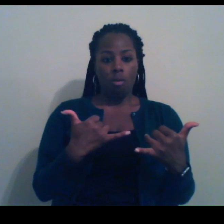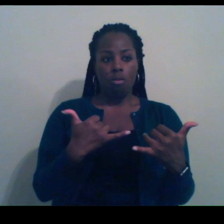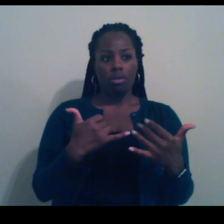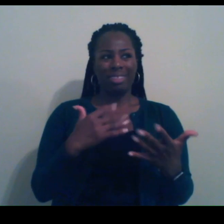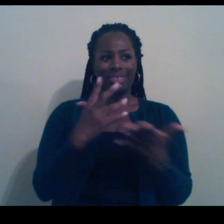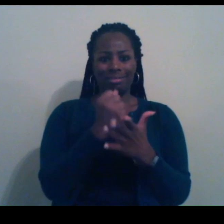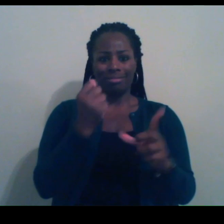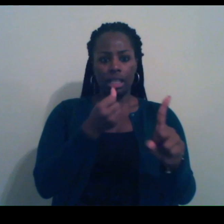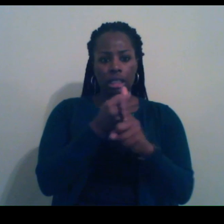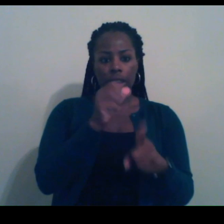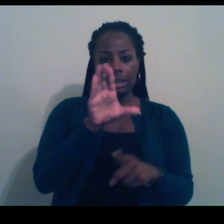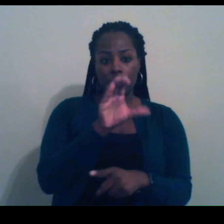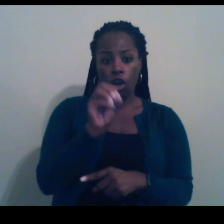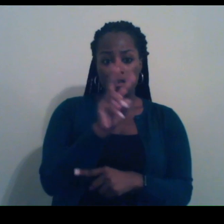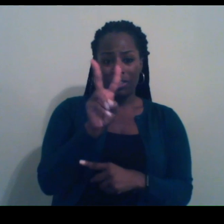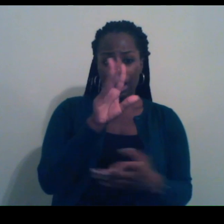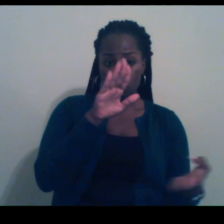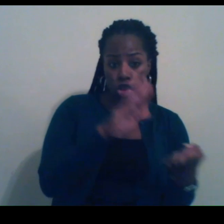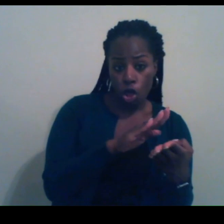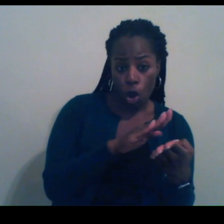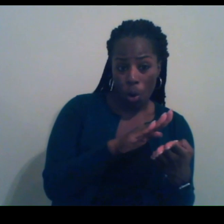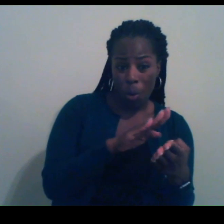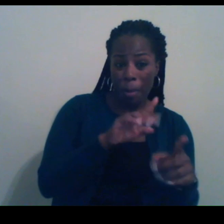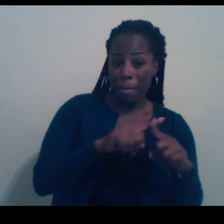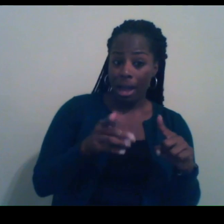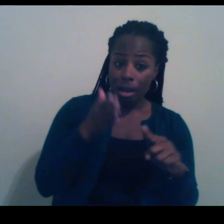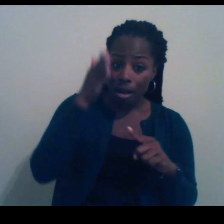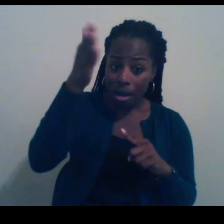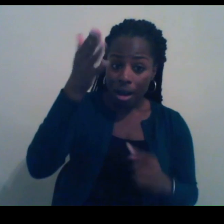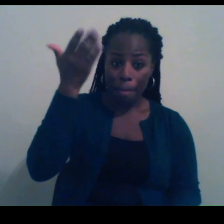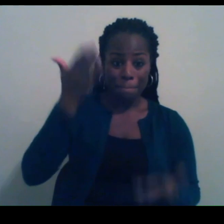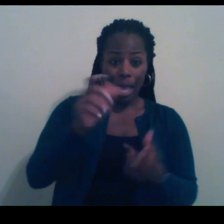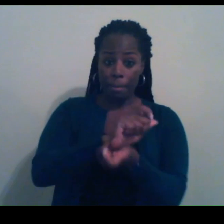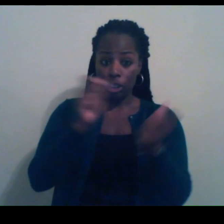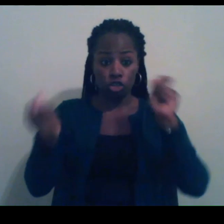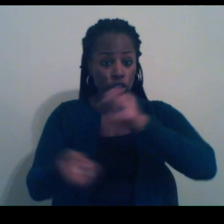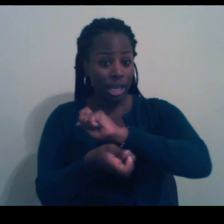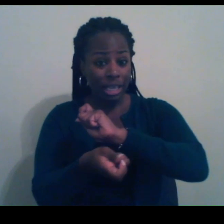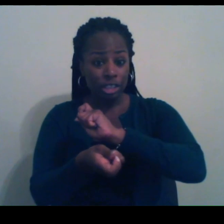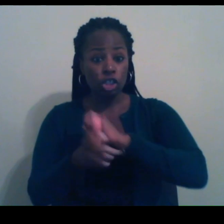if we see sustained spread of the disease around the world which could